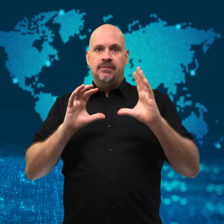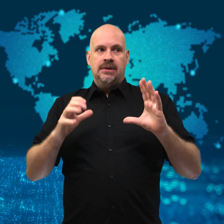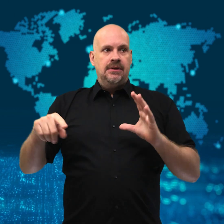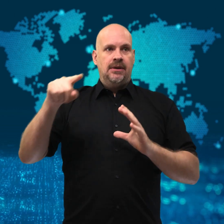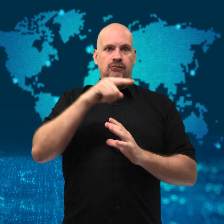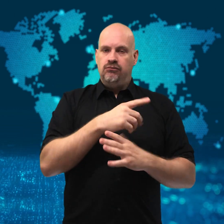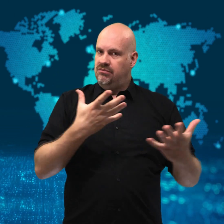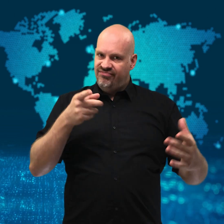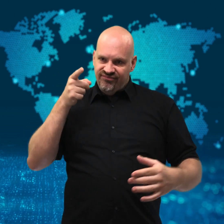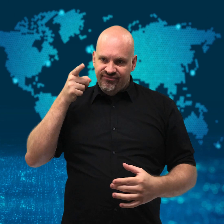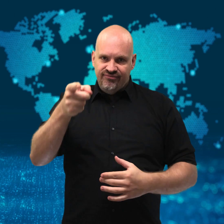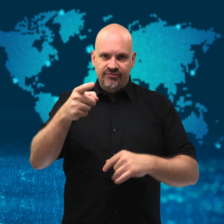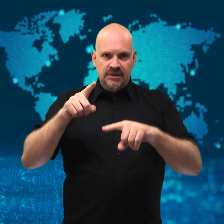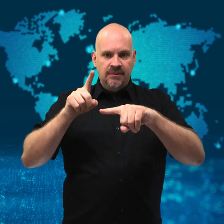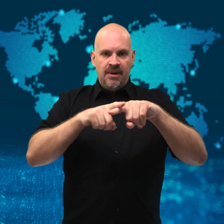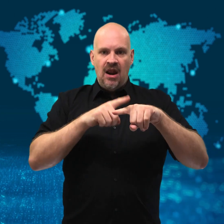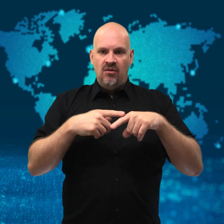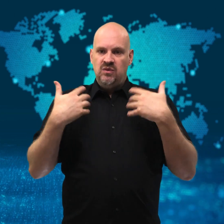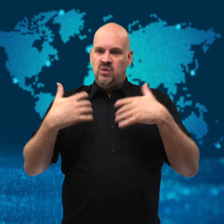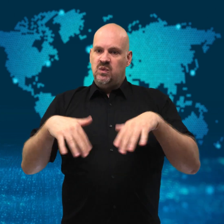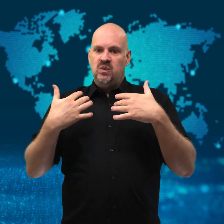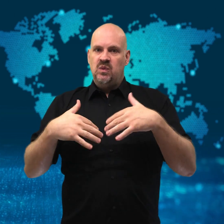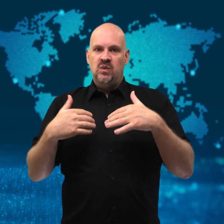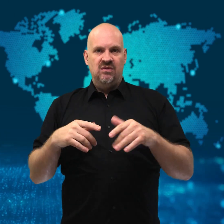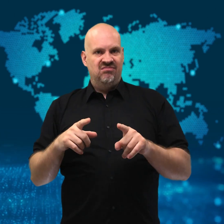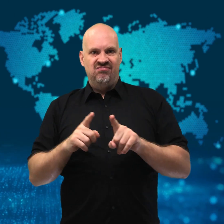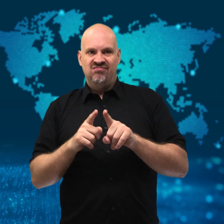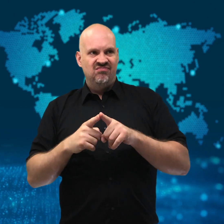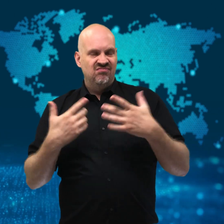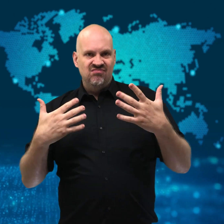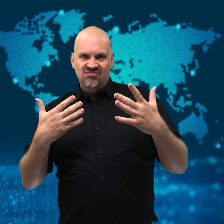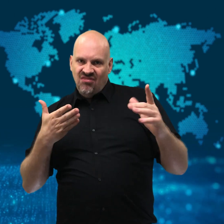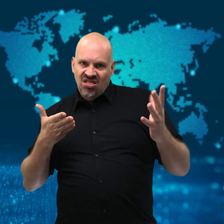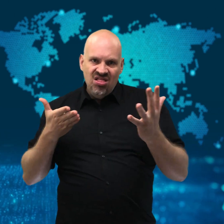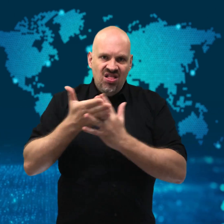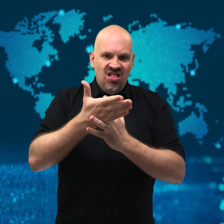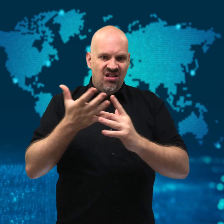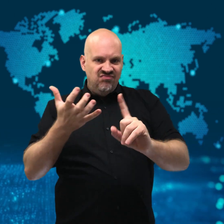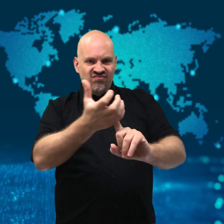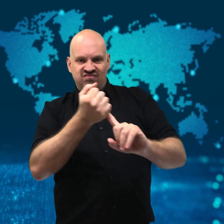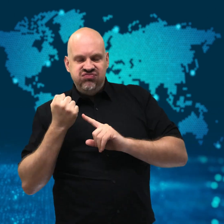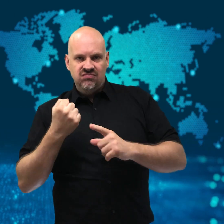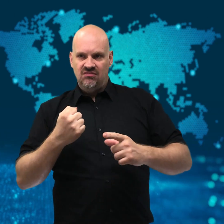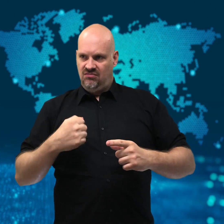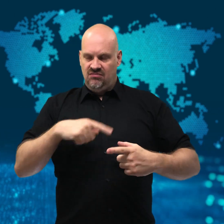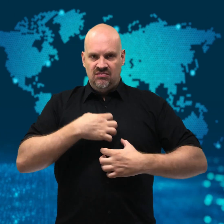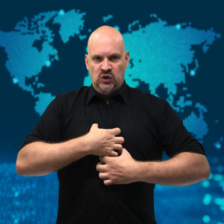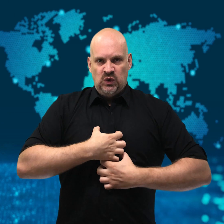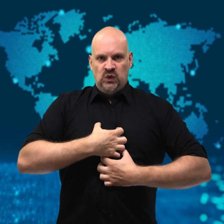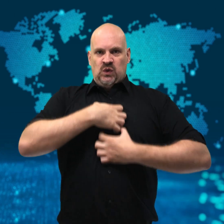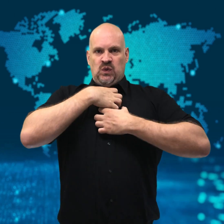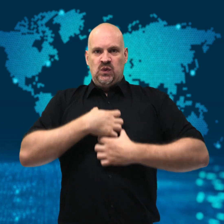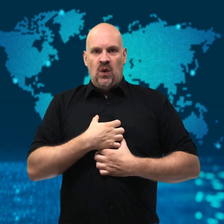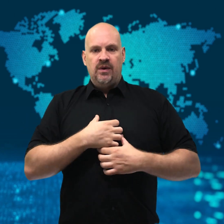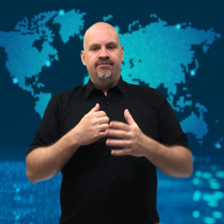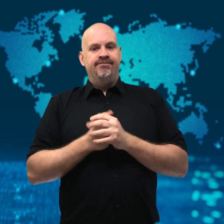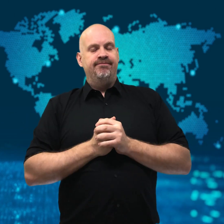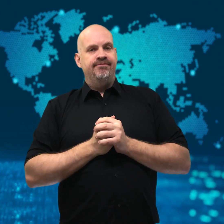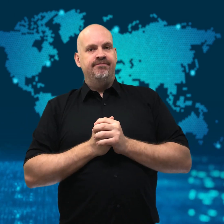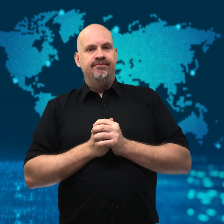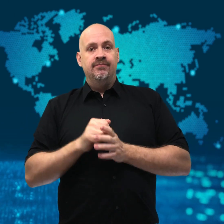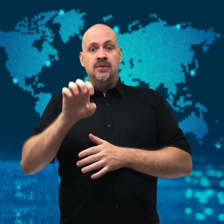actions for its detention of Protasevich being “brazen and shocking.”